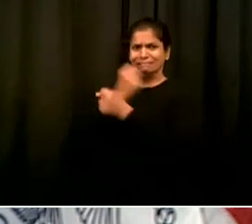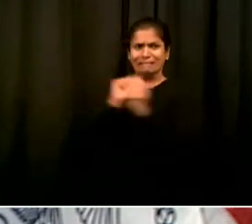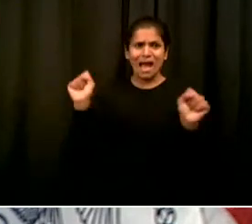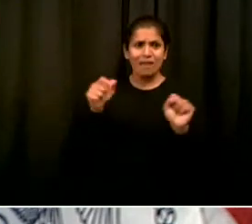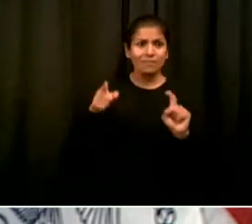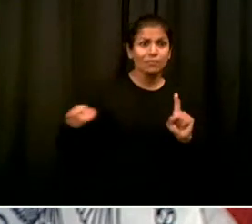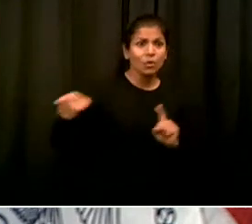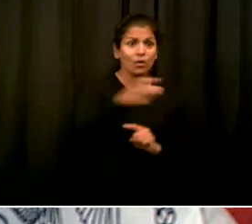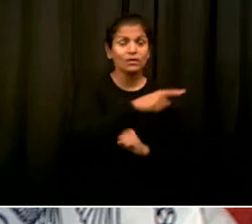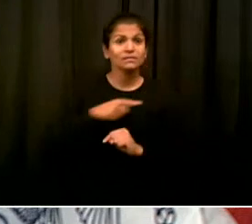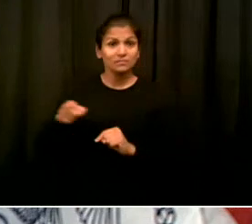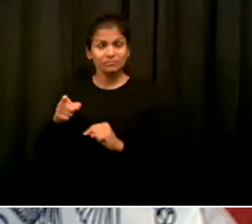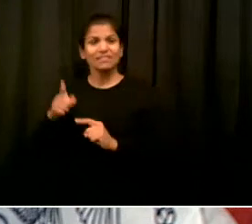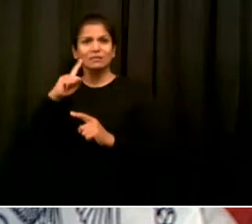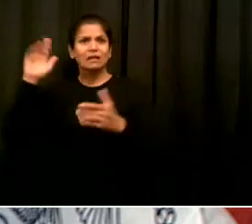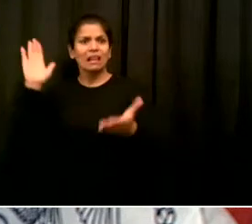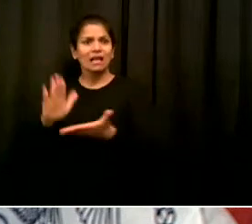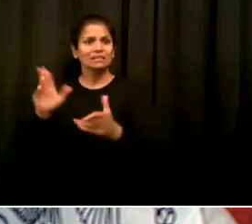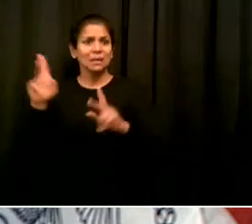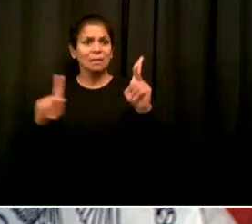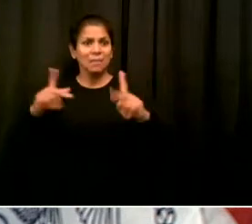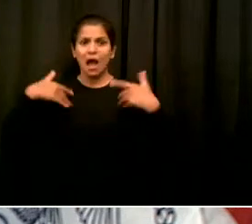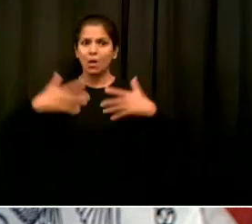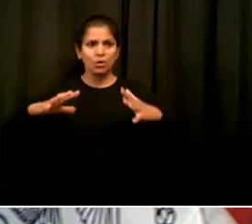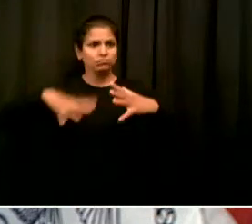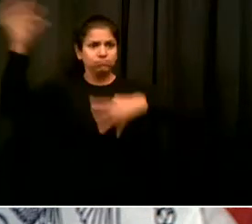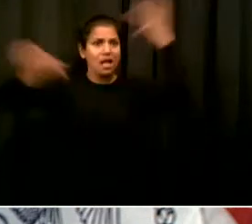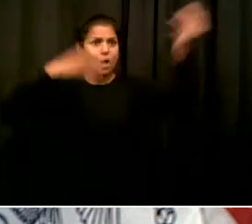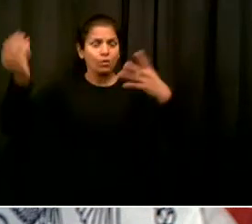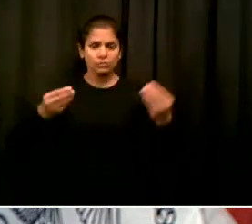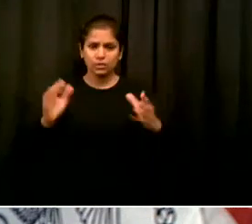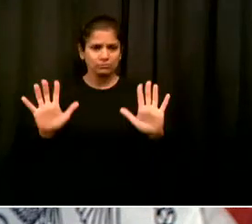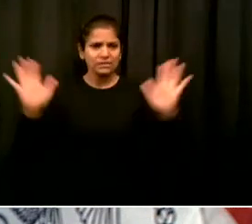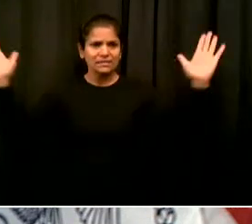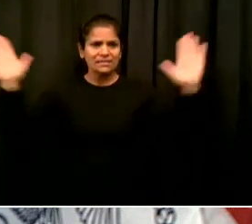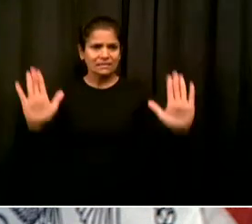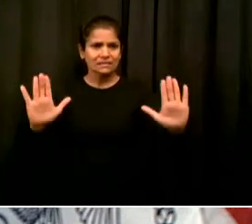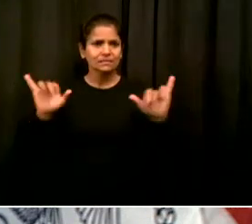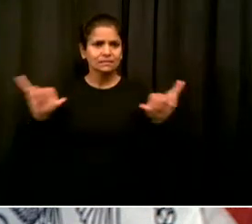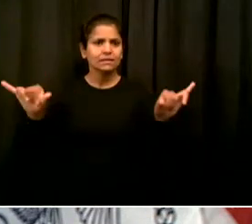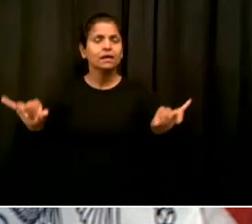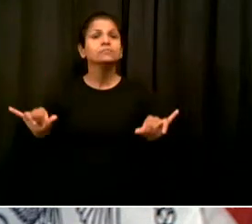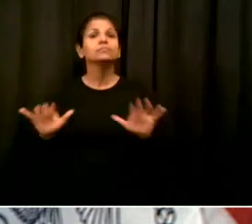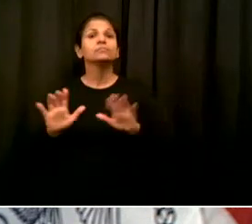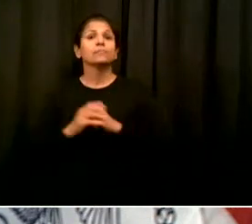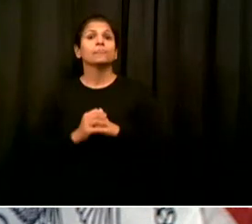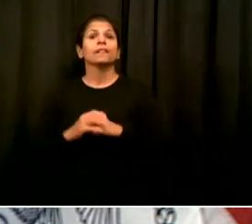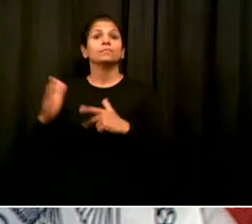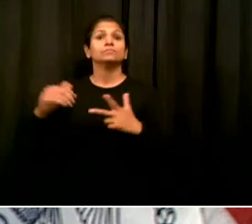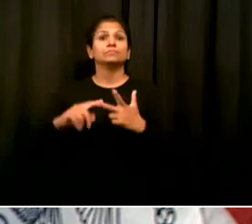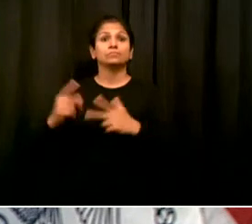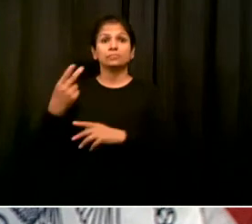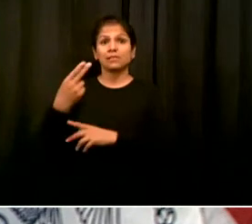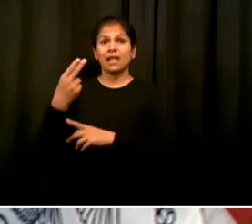THIS YEAR. BUT THE CENTRAL QUESTION HERE IS ABOUT KEEPING THE CITY HEALTHY AA NDSAFE.